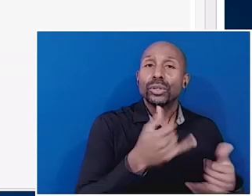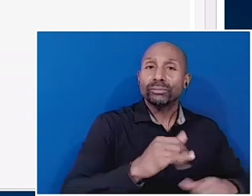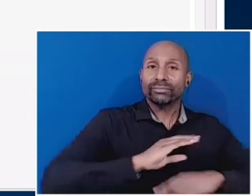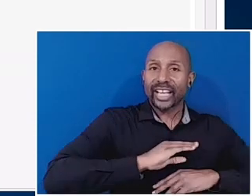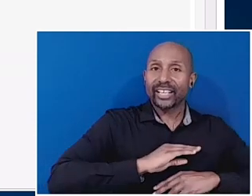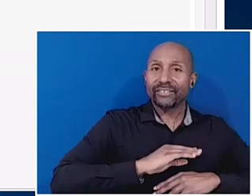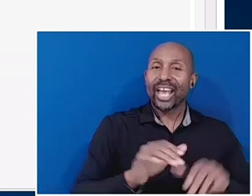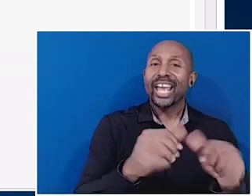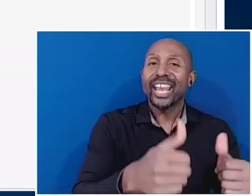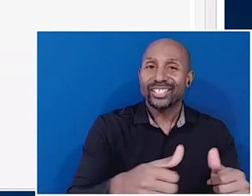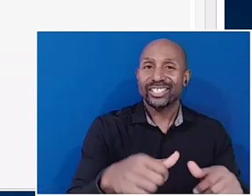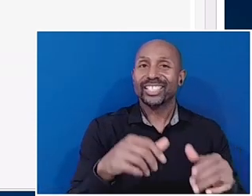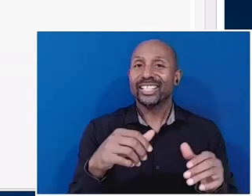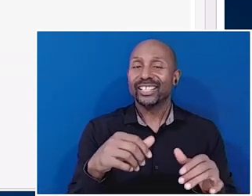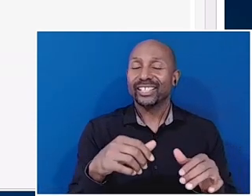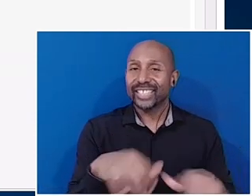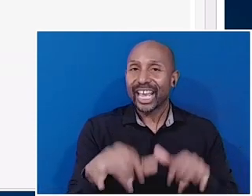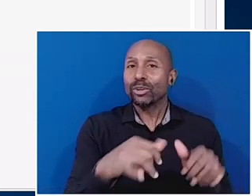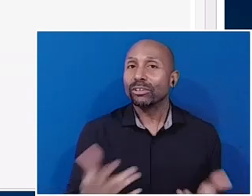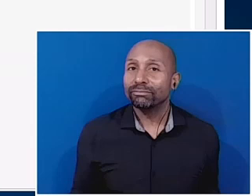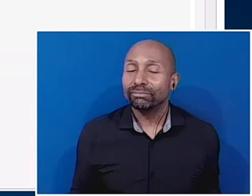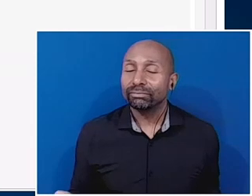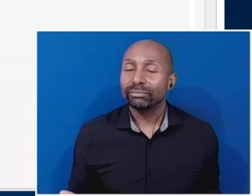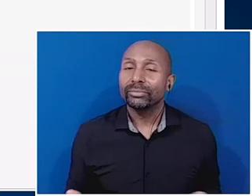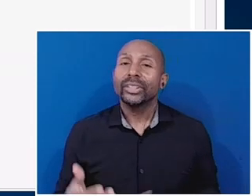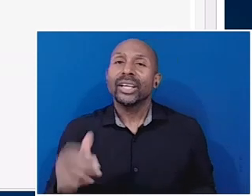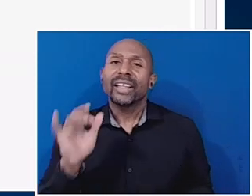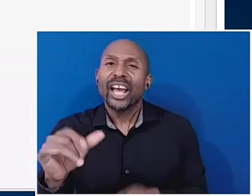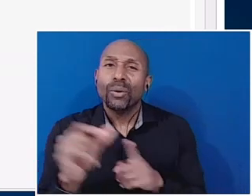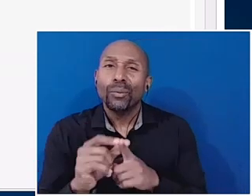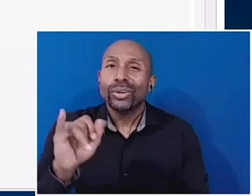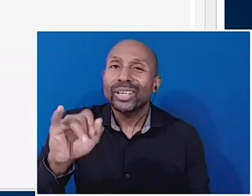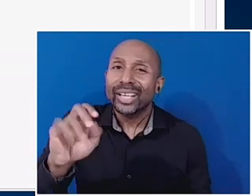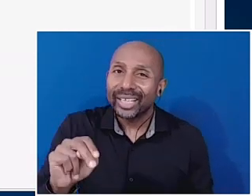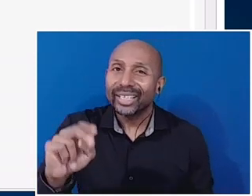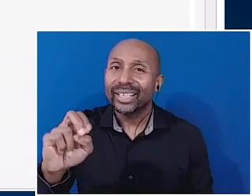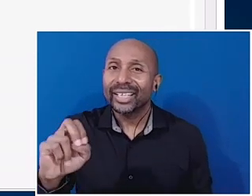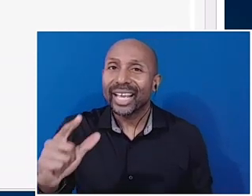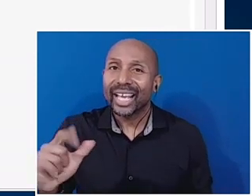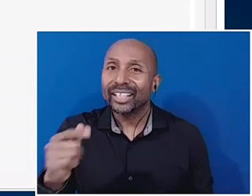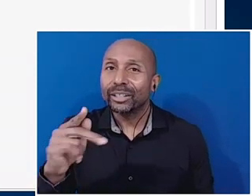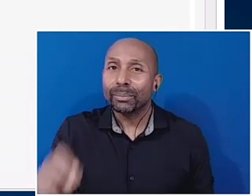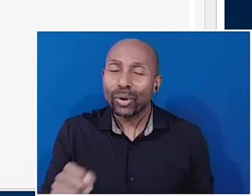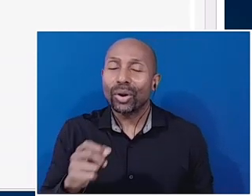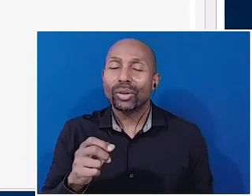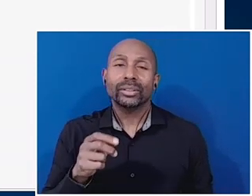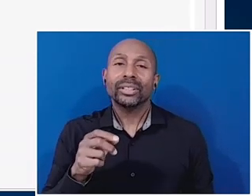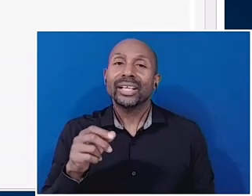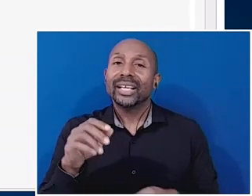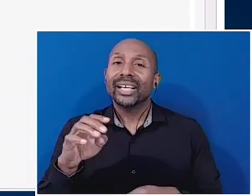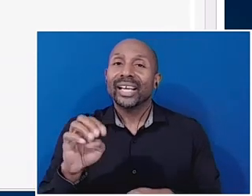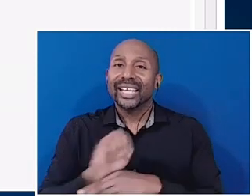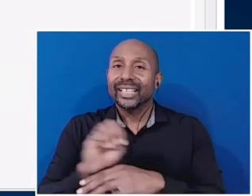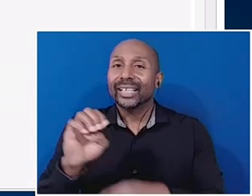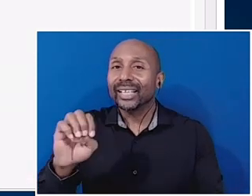This ineligible entity is not the accredited organization.